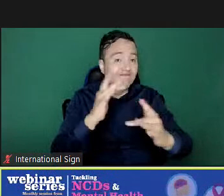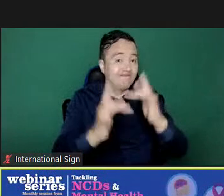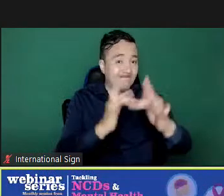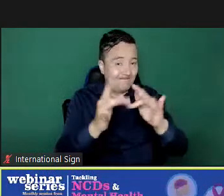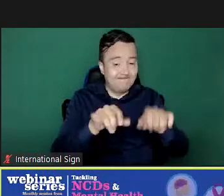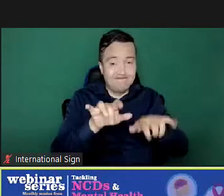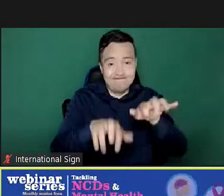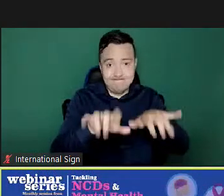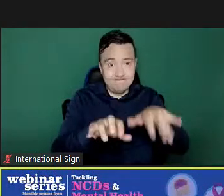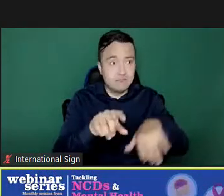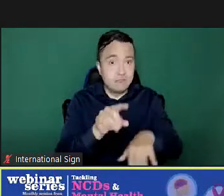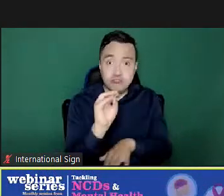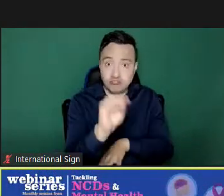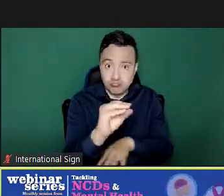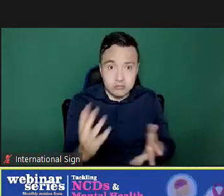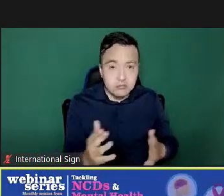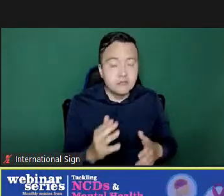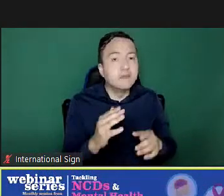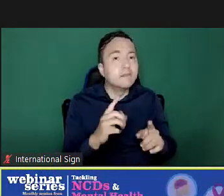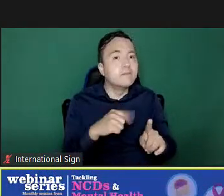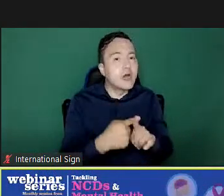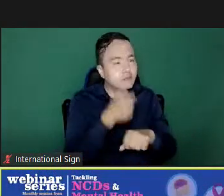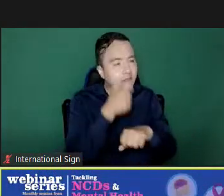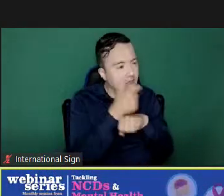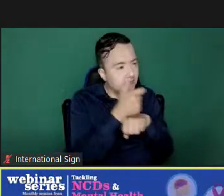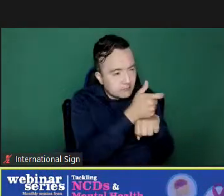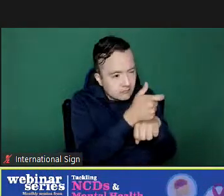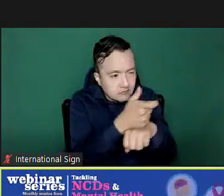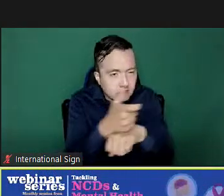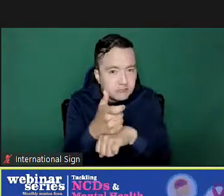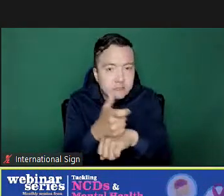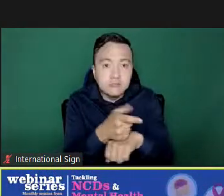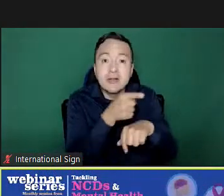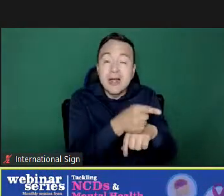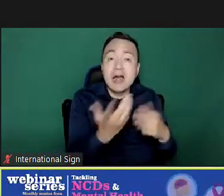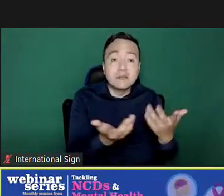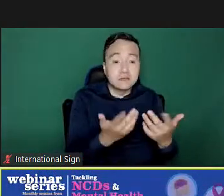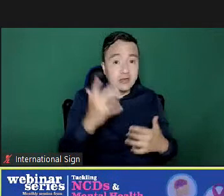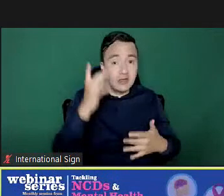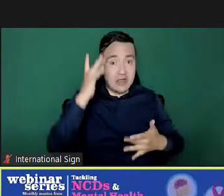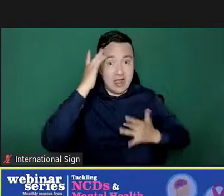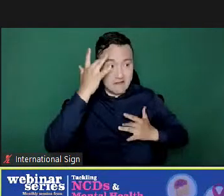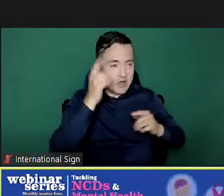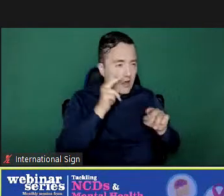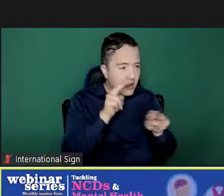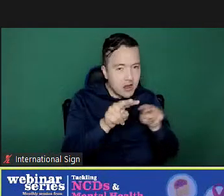Information Systems, which include data on NCDs and related COVID outcomes. Because there's still very much to learn.